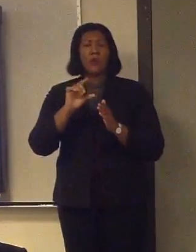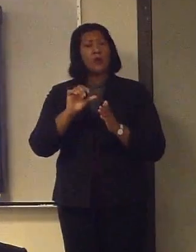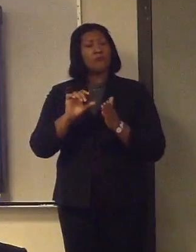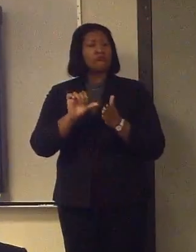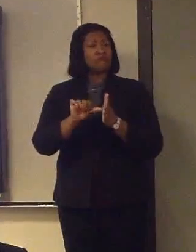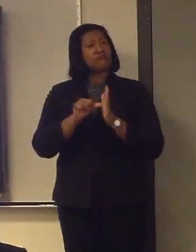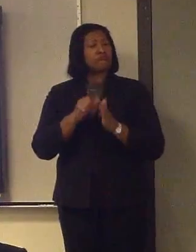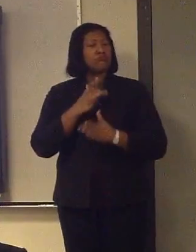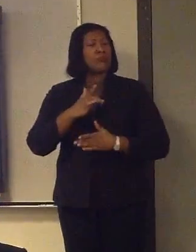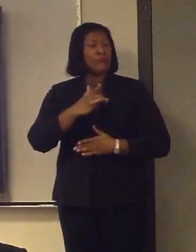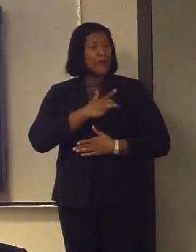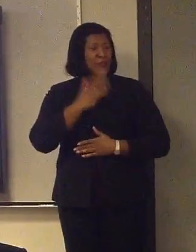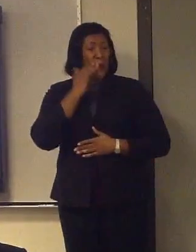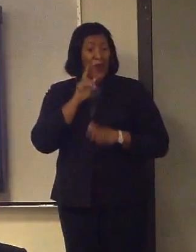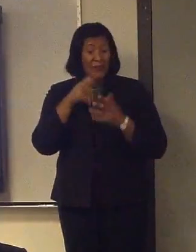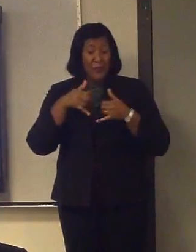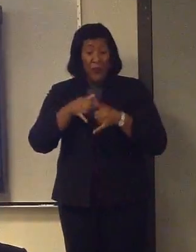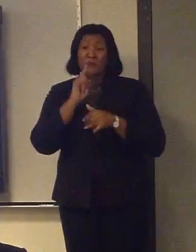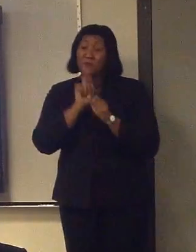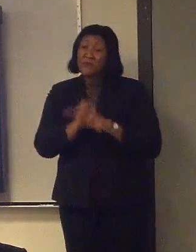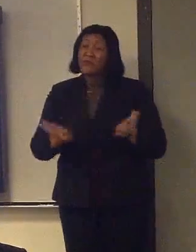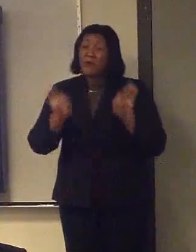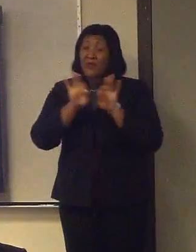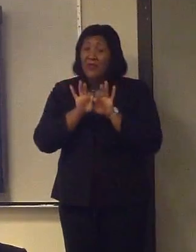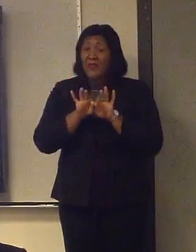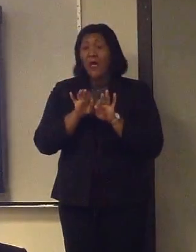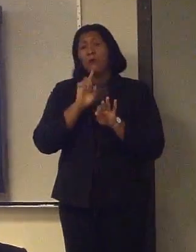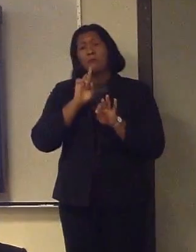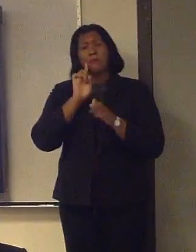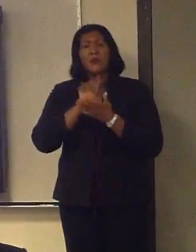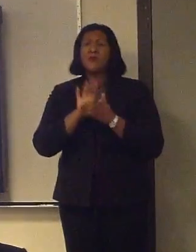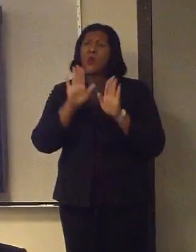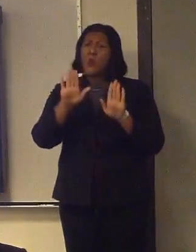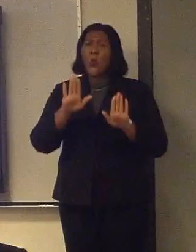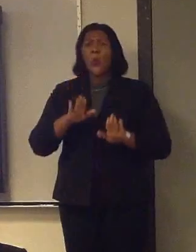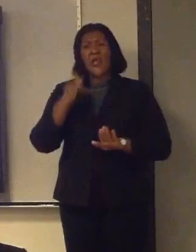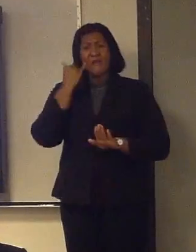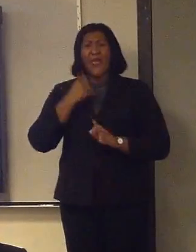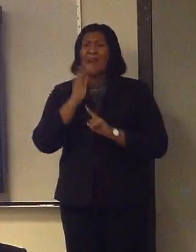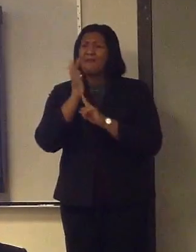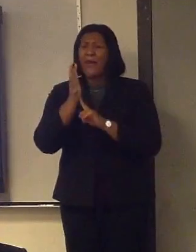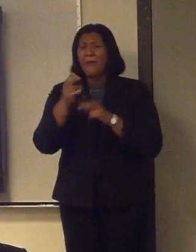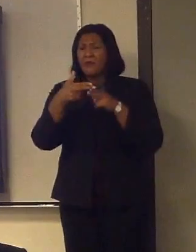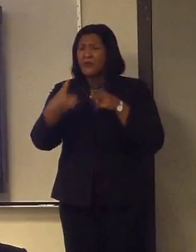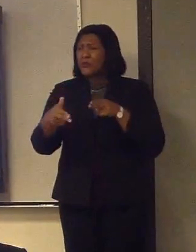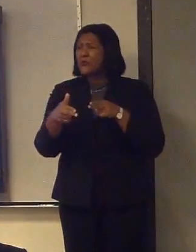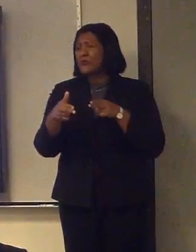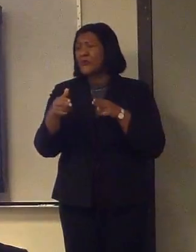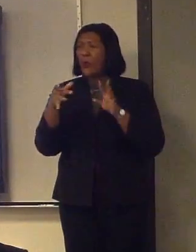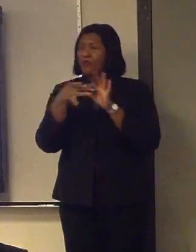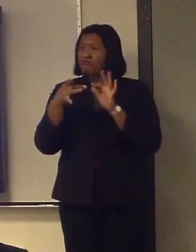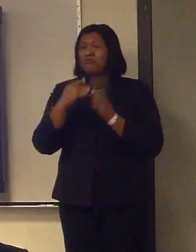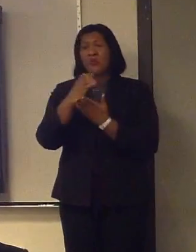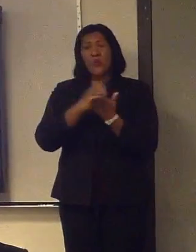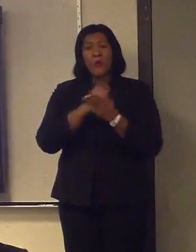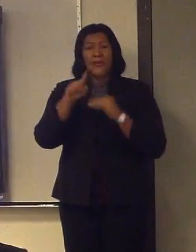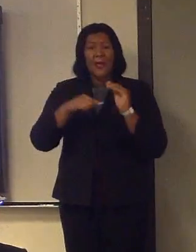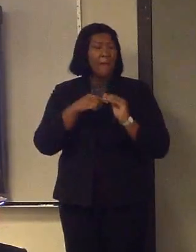would be very helpful to give you a five minute short course in hearing loss advocacy.